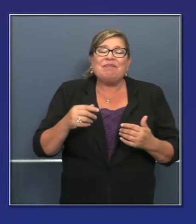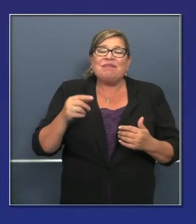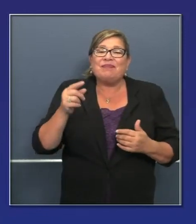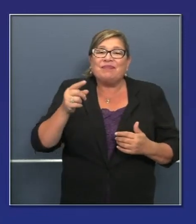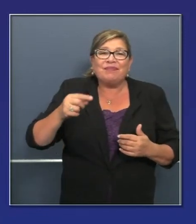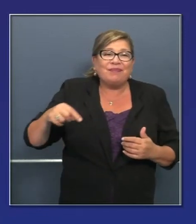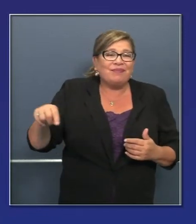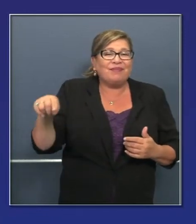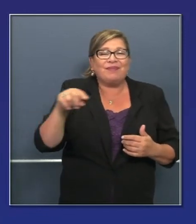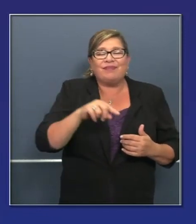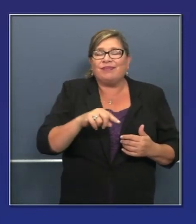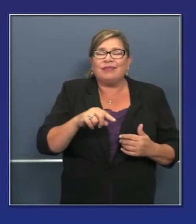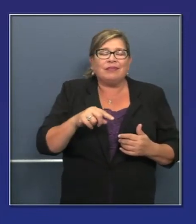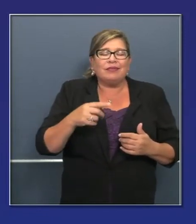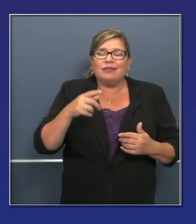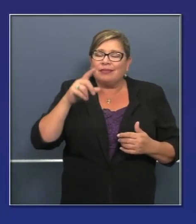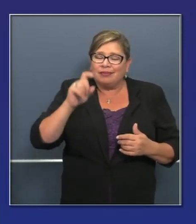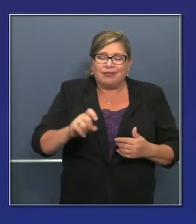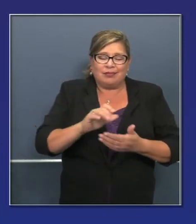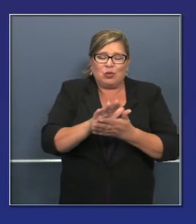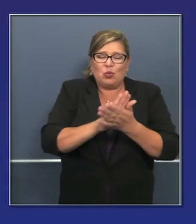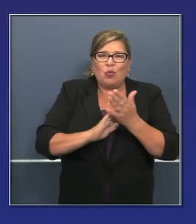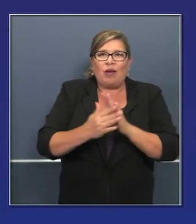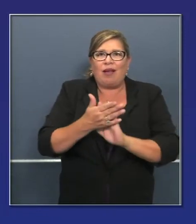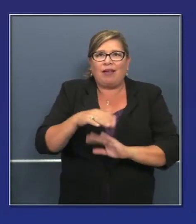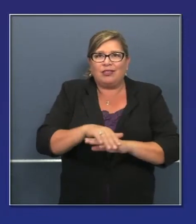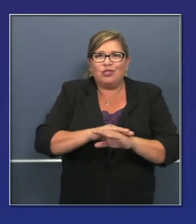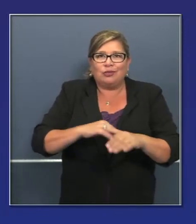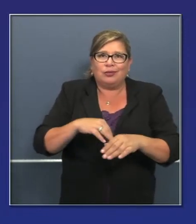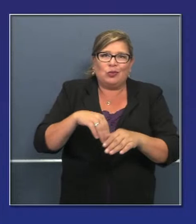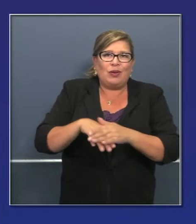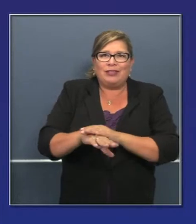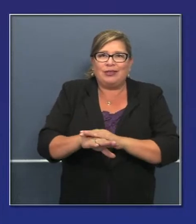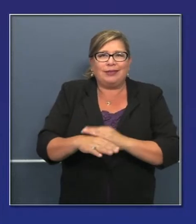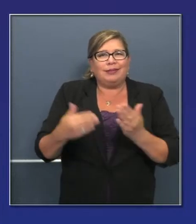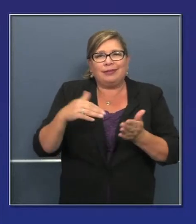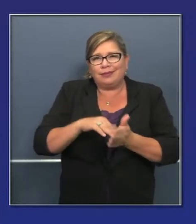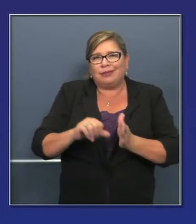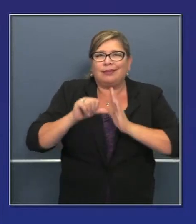repeat this enough even before this pandemic wash your hands you know I want to get rid of